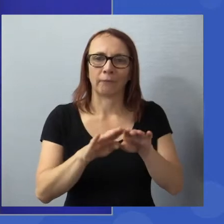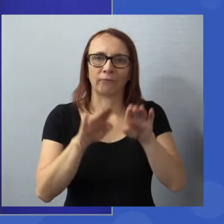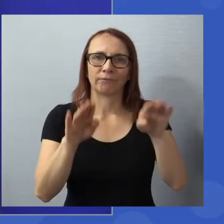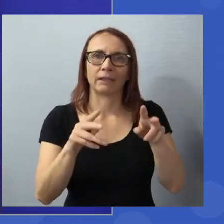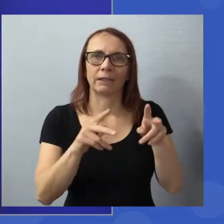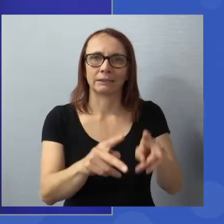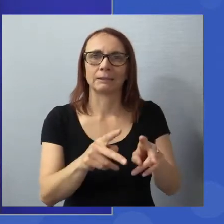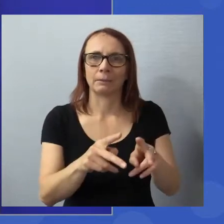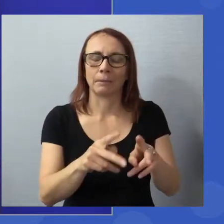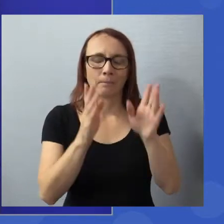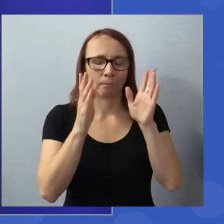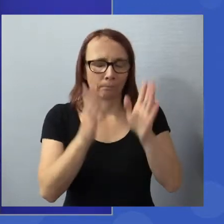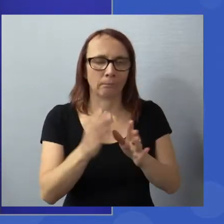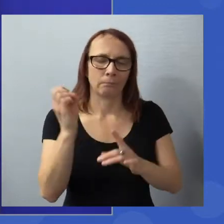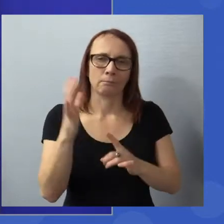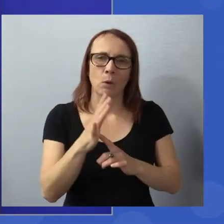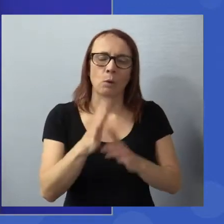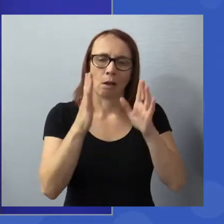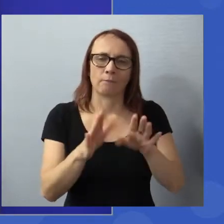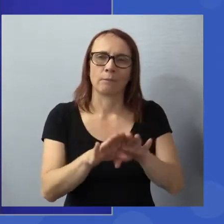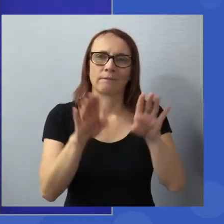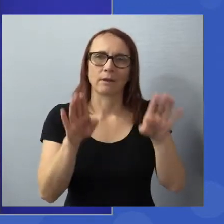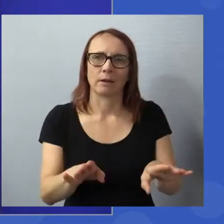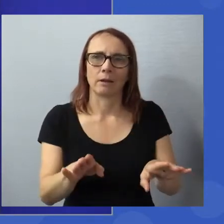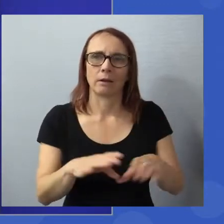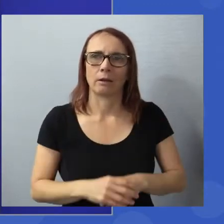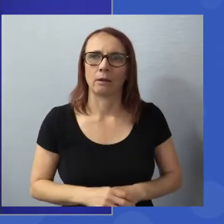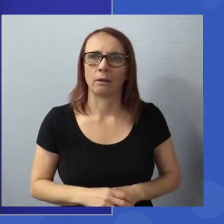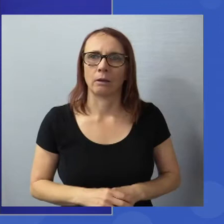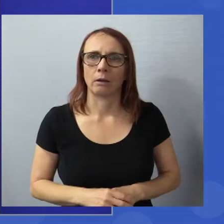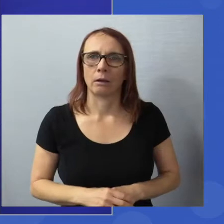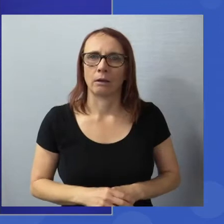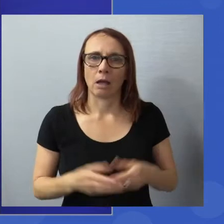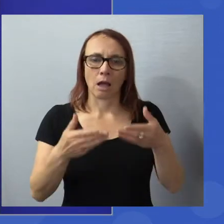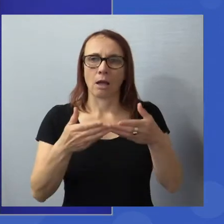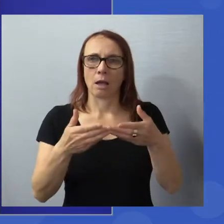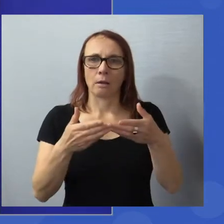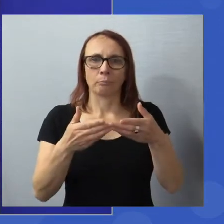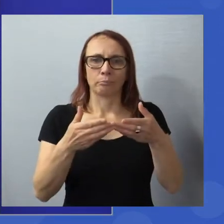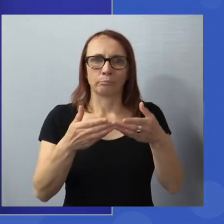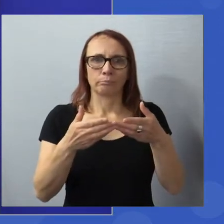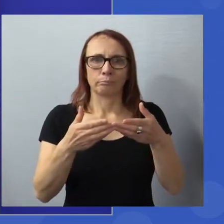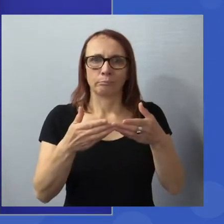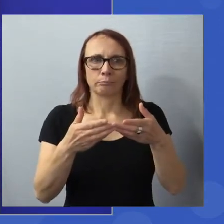the system becomes fira rudin of sustainability and again that's very